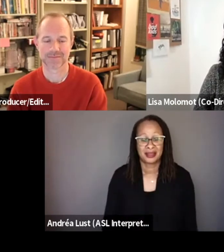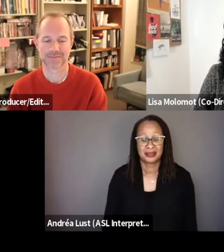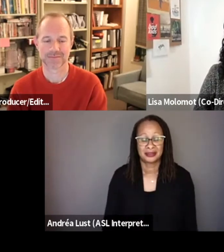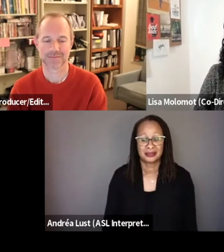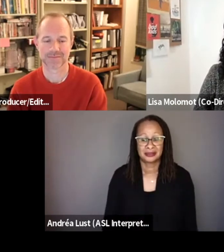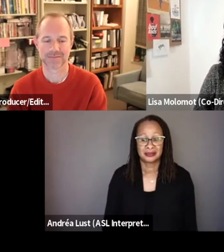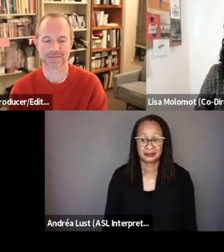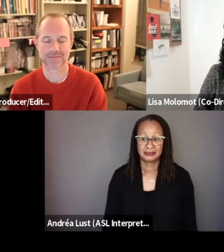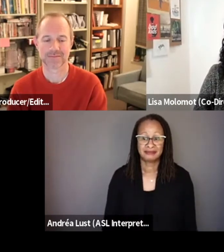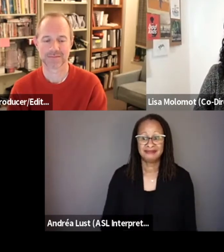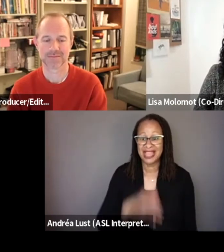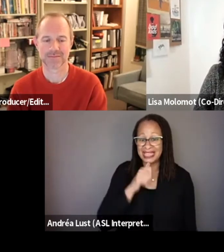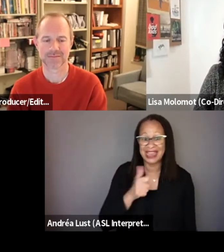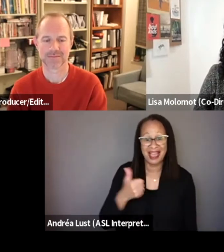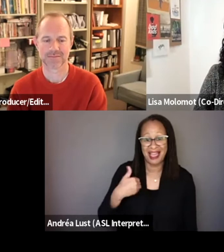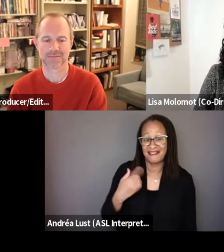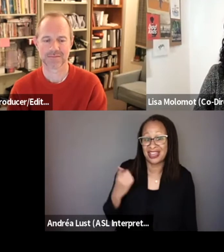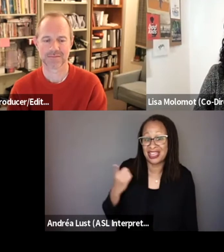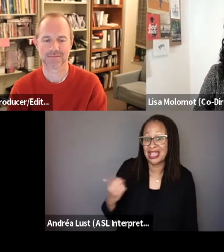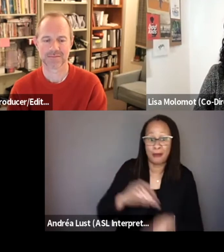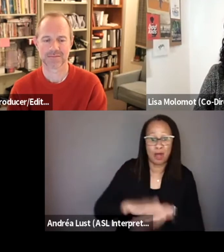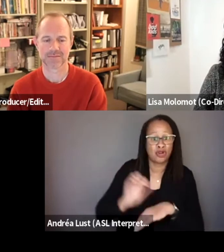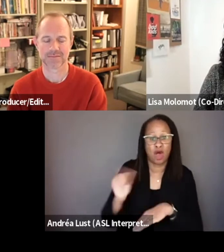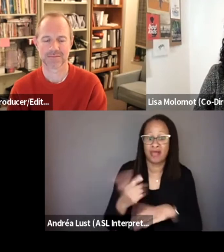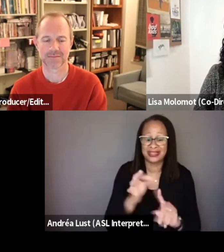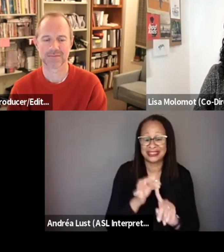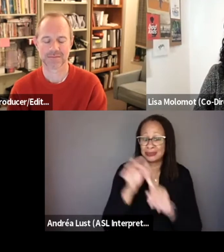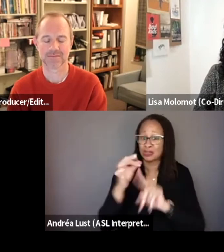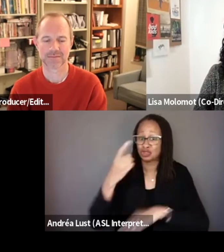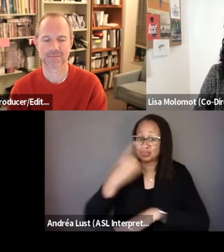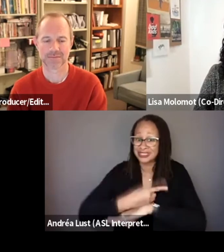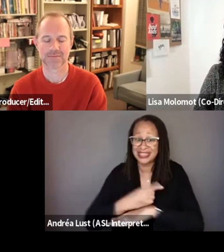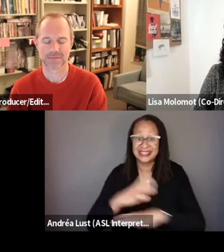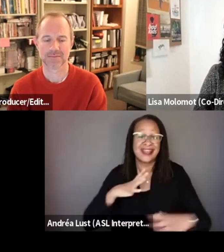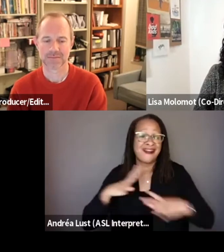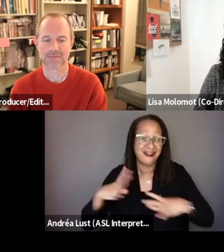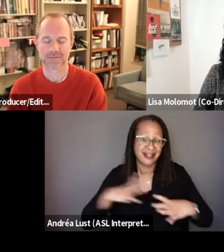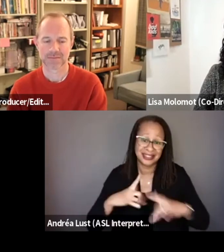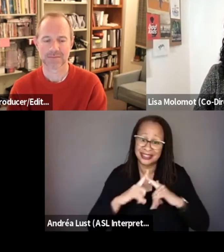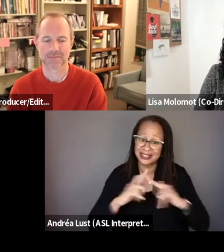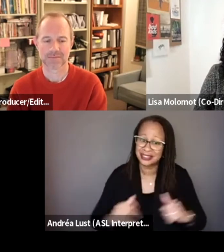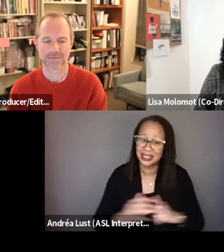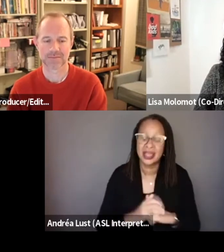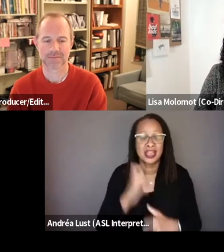and not having him on all these special holidays, it's hard for us, you know,